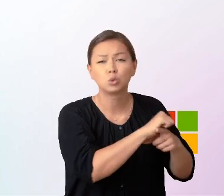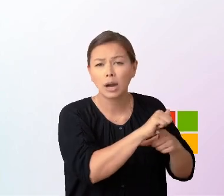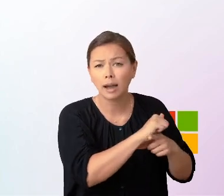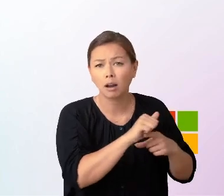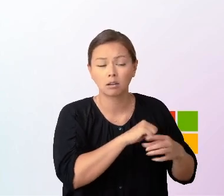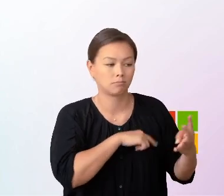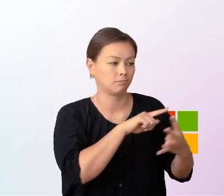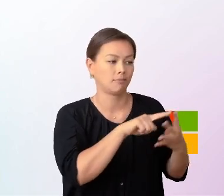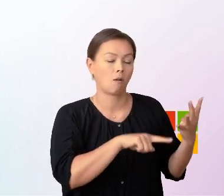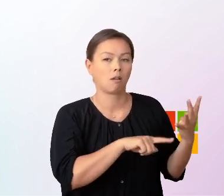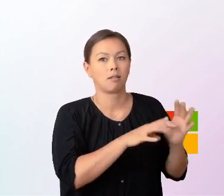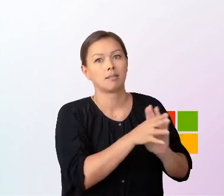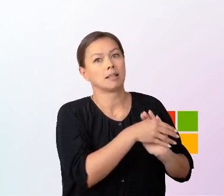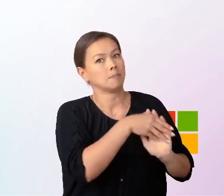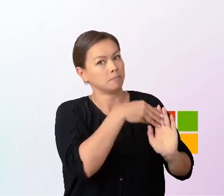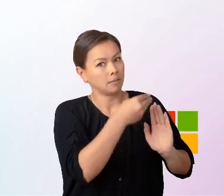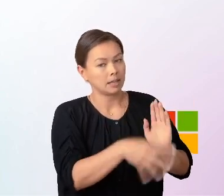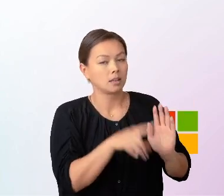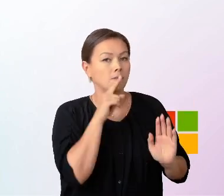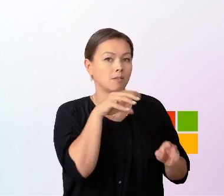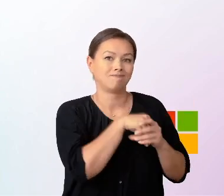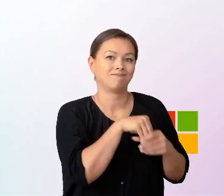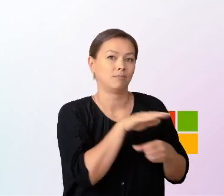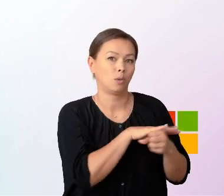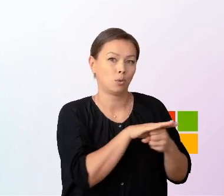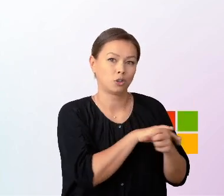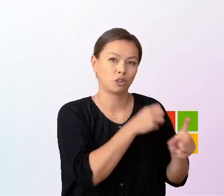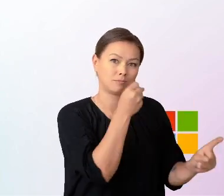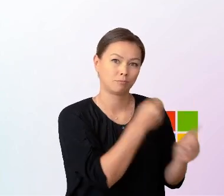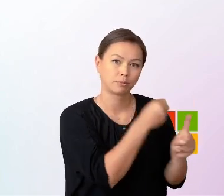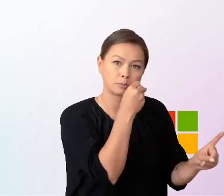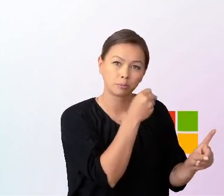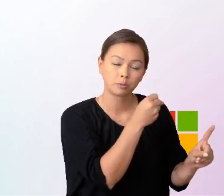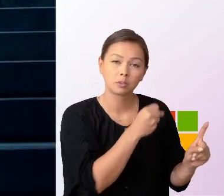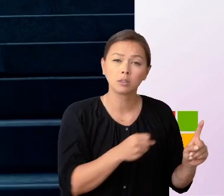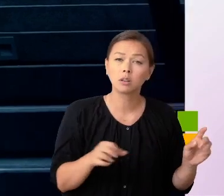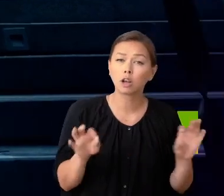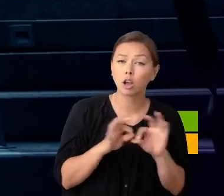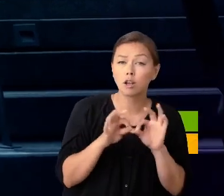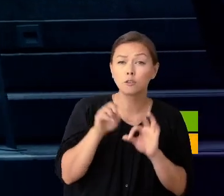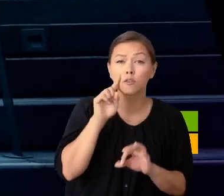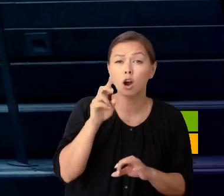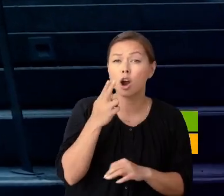of the iceberg that businesses face when hosting on-premises servers. The full cost of hardware and